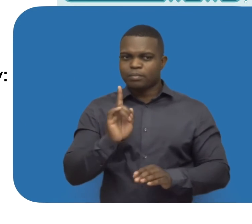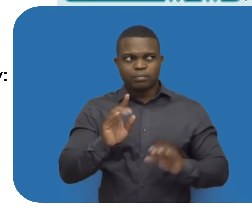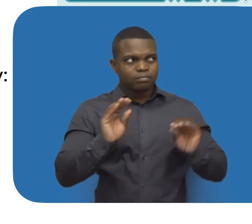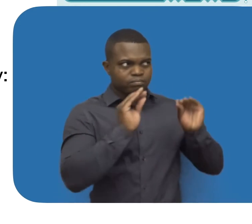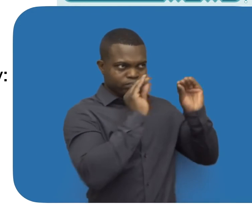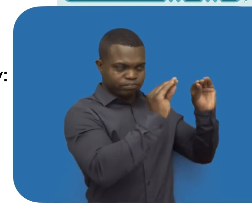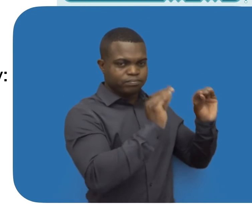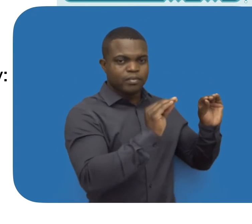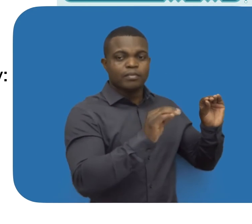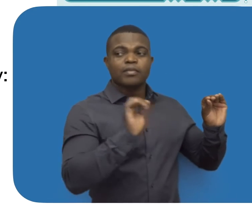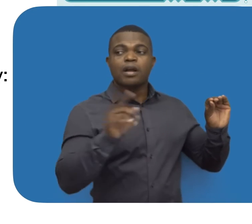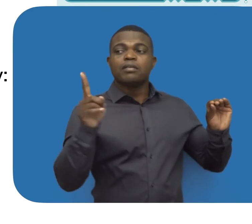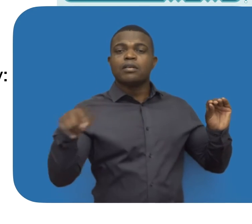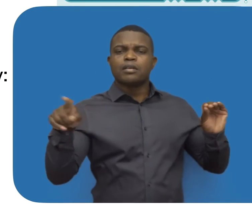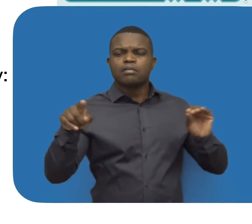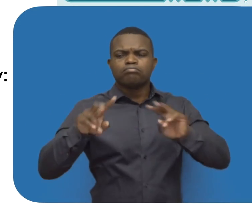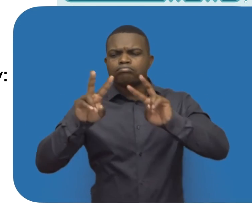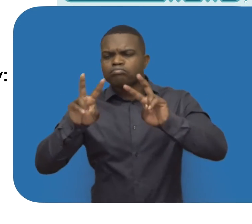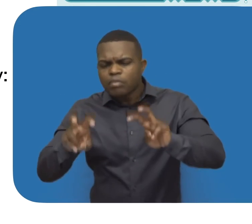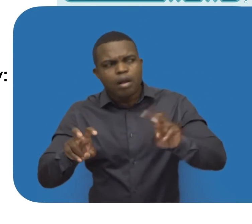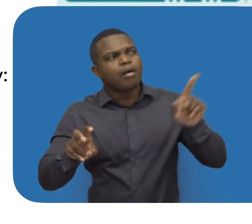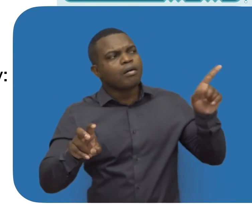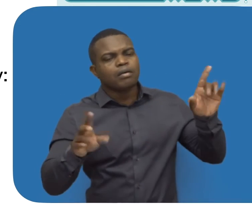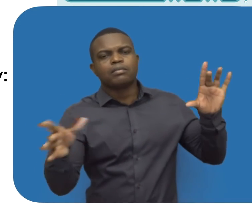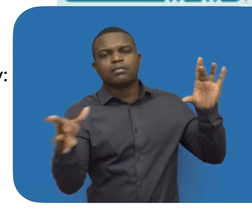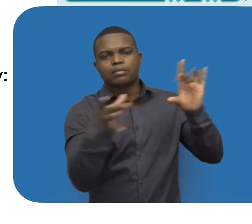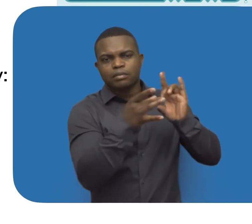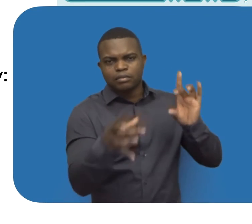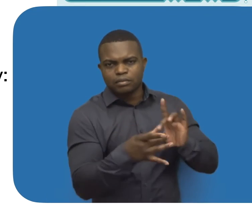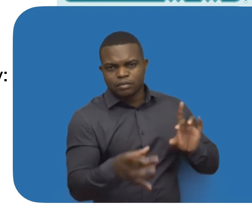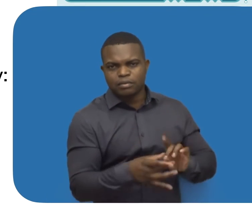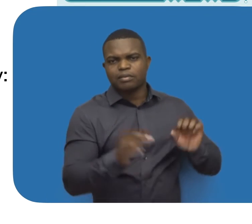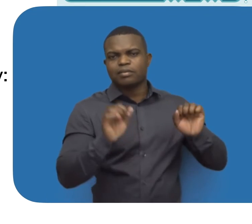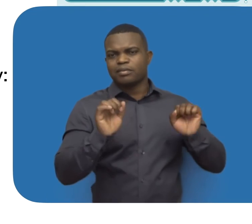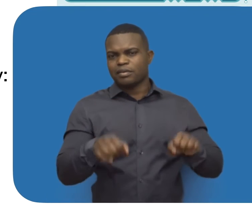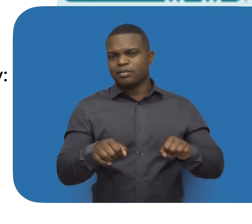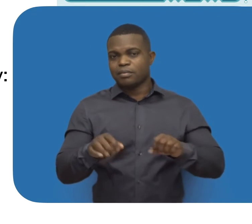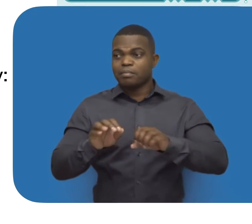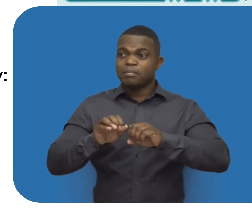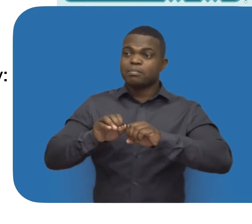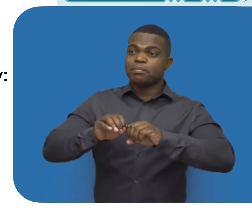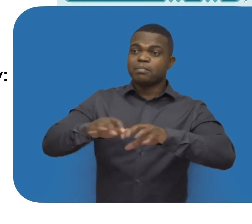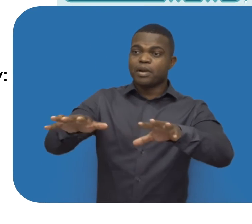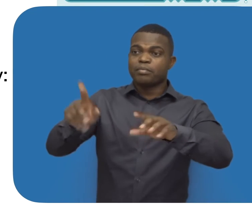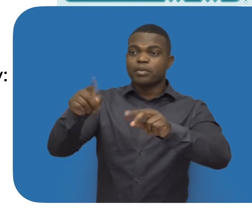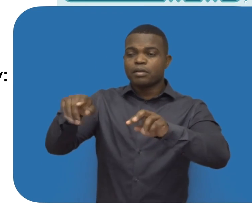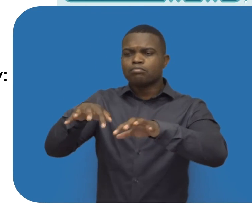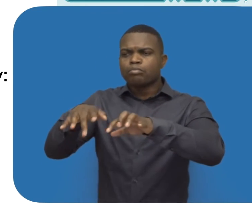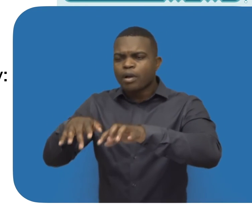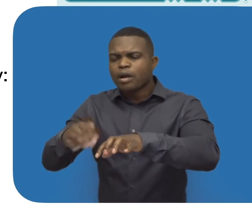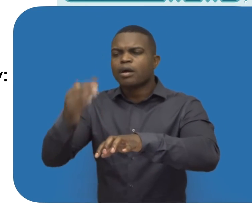allowing us to also link each of them explicitly with the transcripts of the public corpus that originate from them.